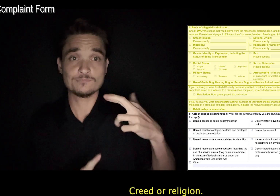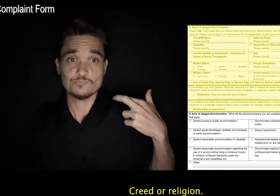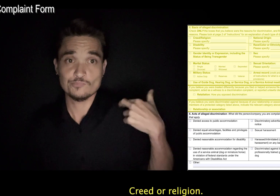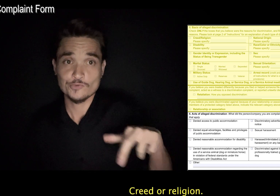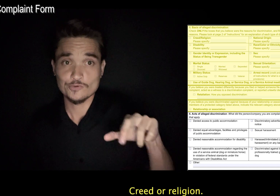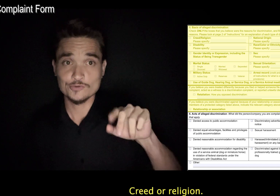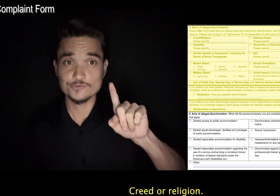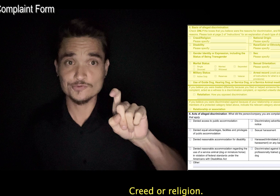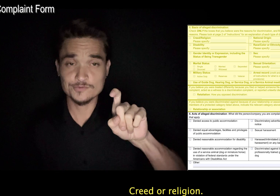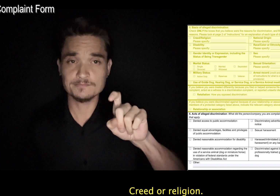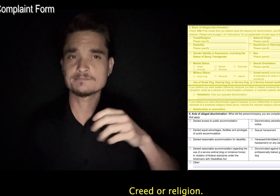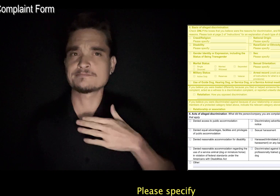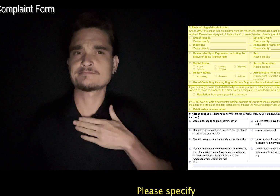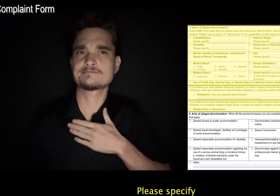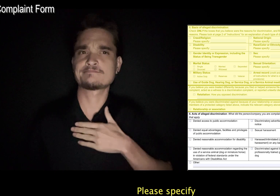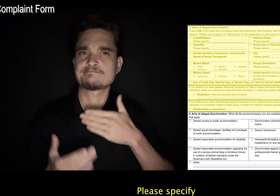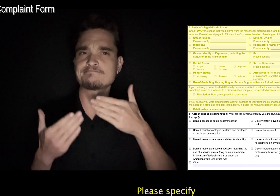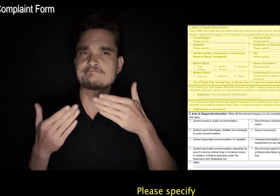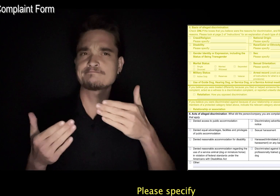Creed or religion. Please specify